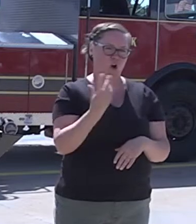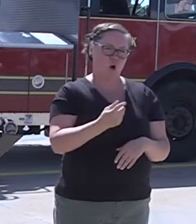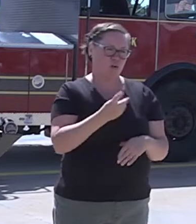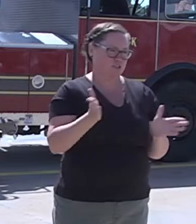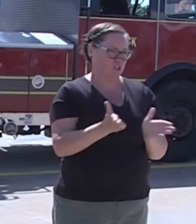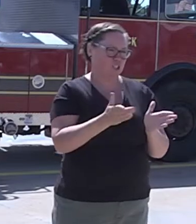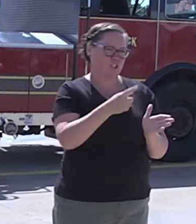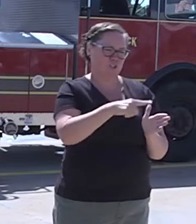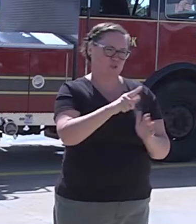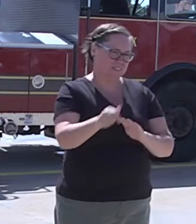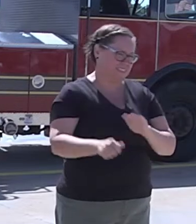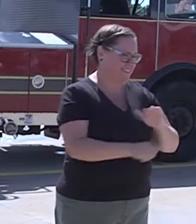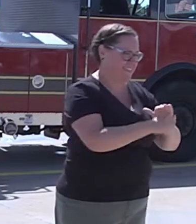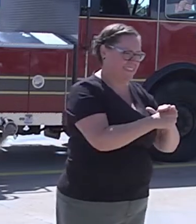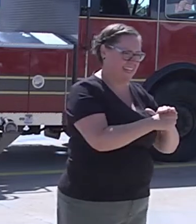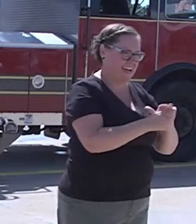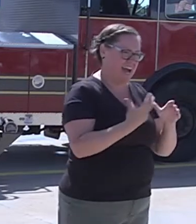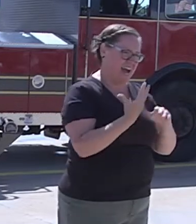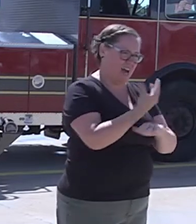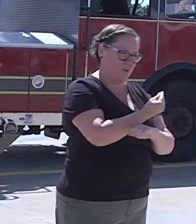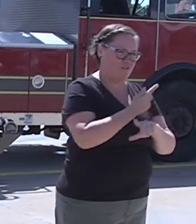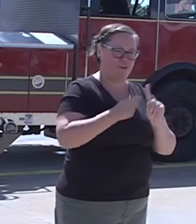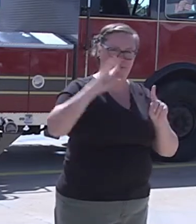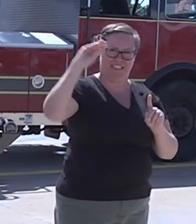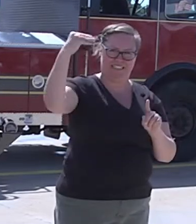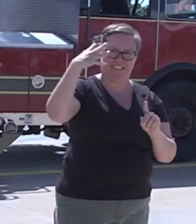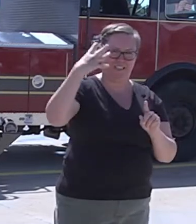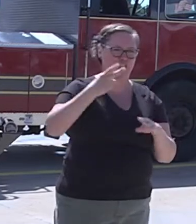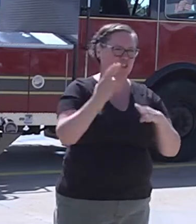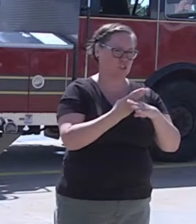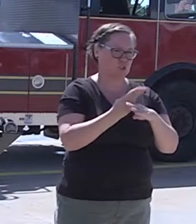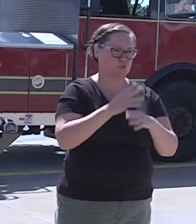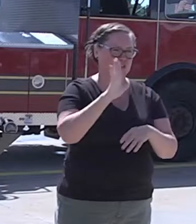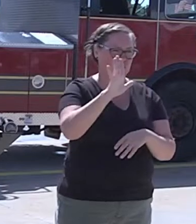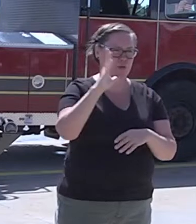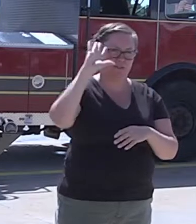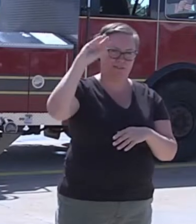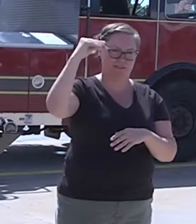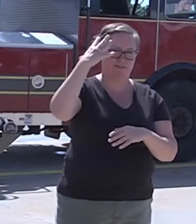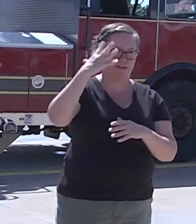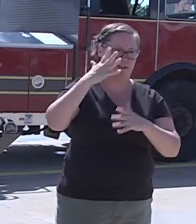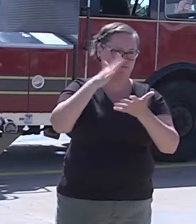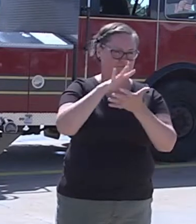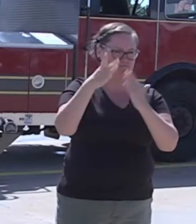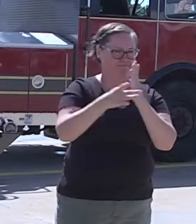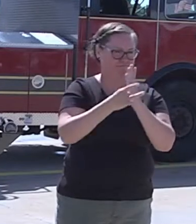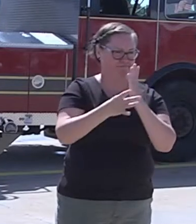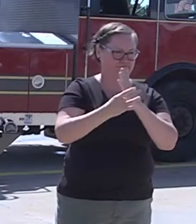much as possible and wear that sunscreen if if you are outside now pulling off at one of